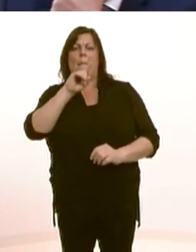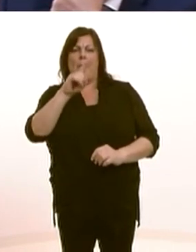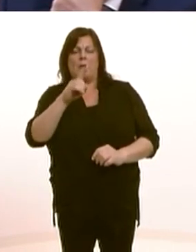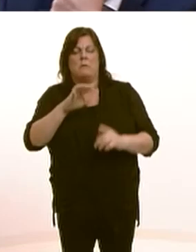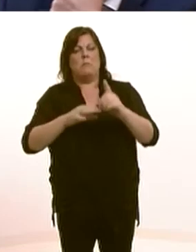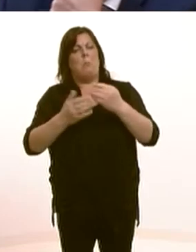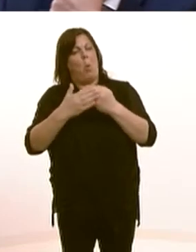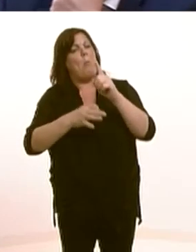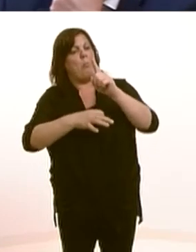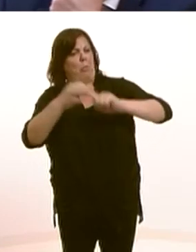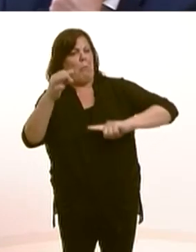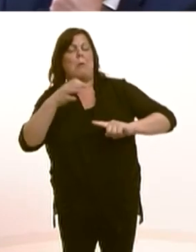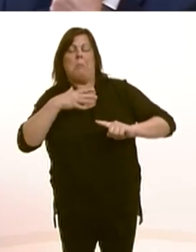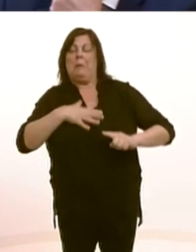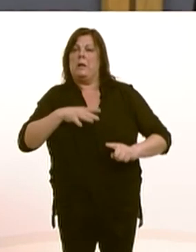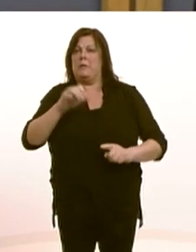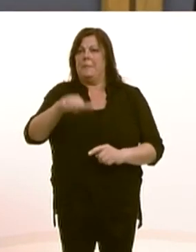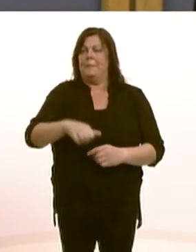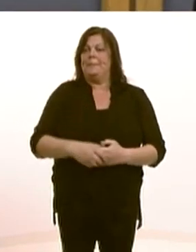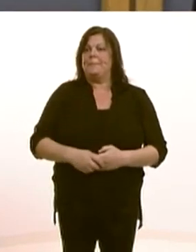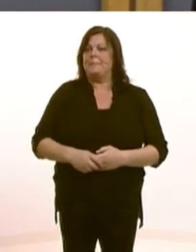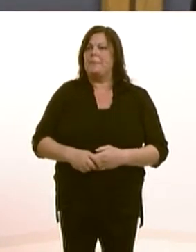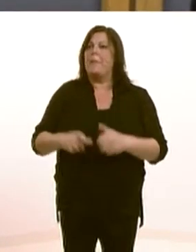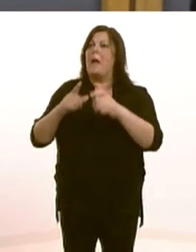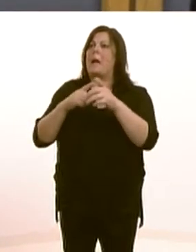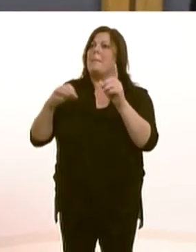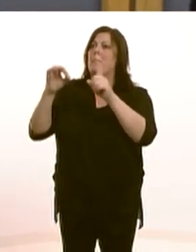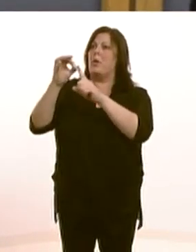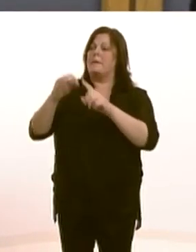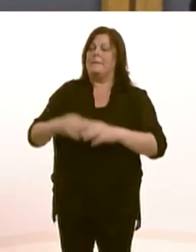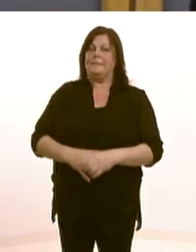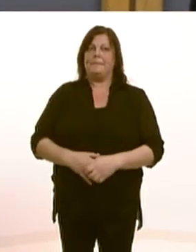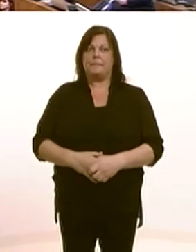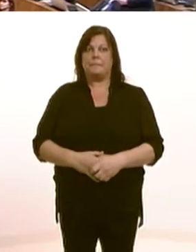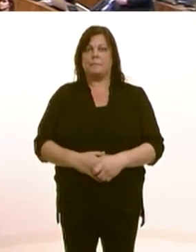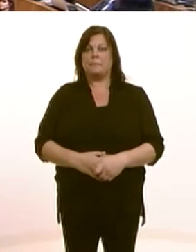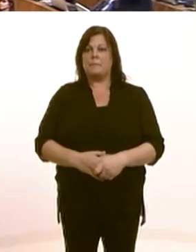course, weíre willing to look at anything that actually improves the situation further.